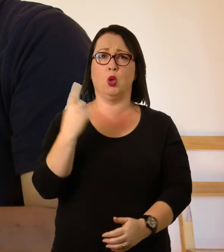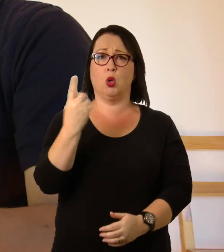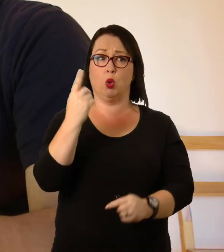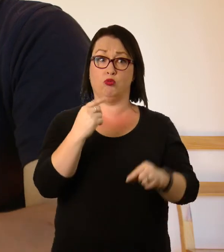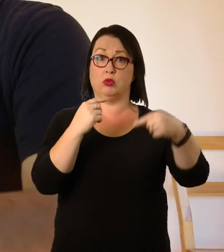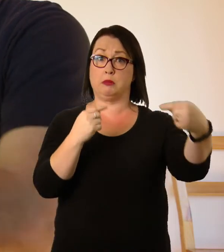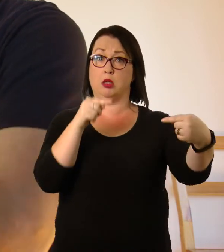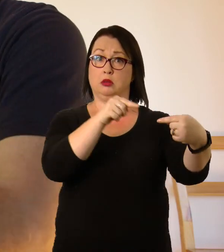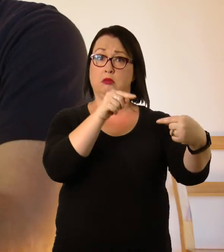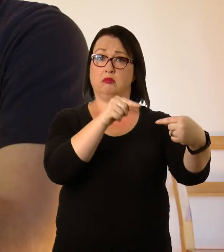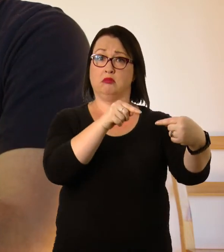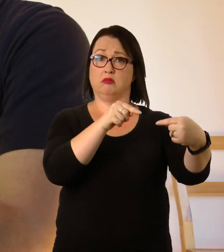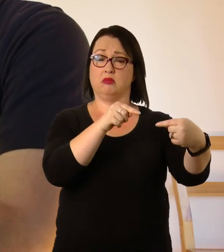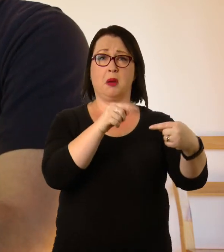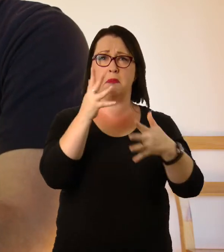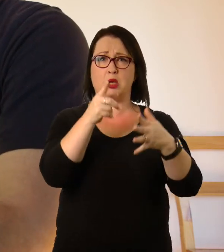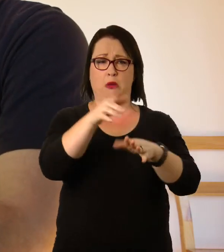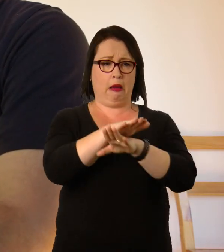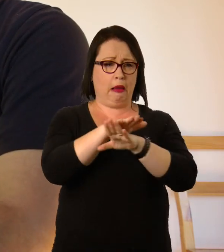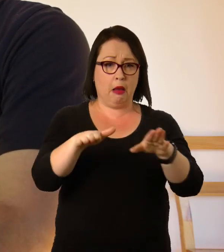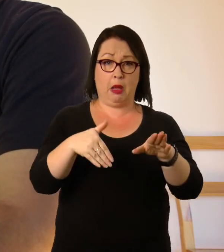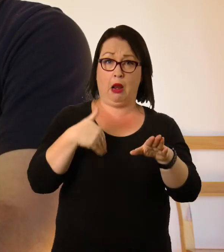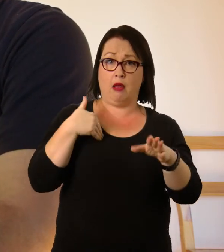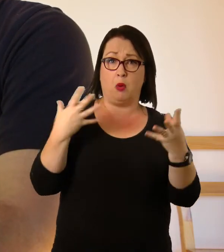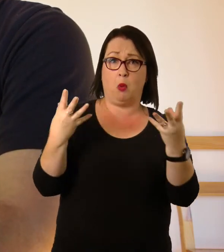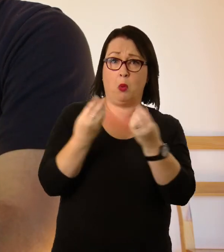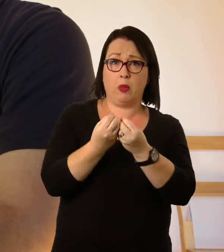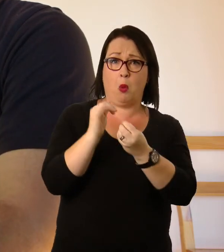If you are the Respondent to an order, it does not stop you from living with, or being